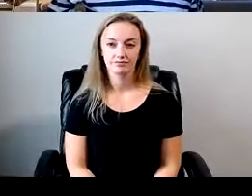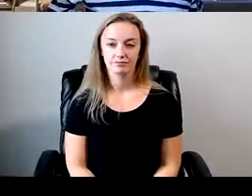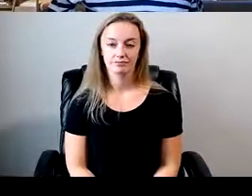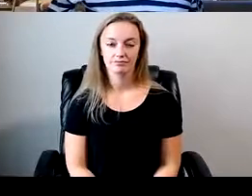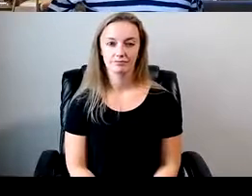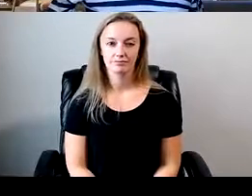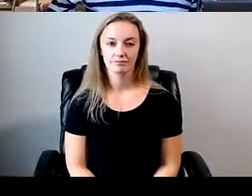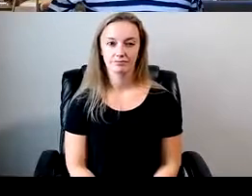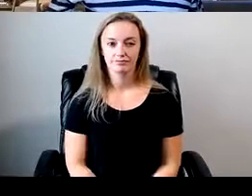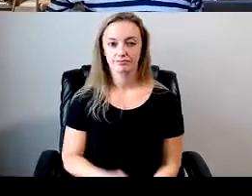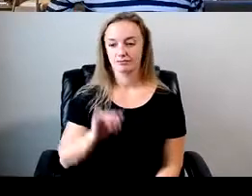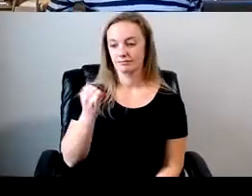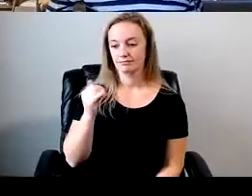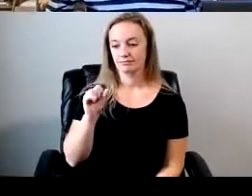I'm sorry, Patti, I thought this was yours.